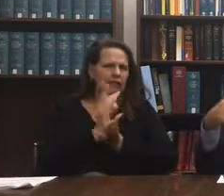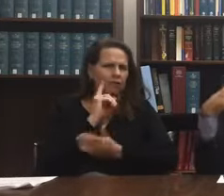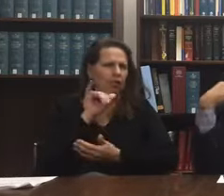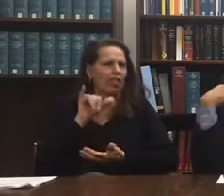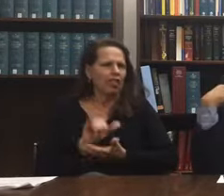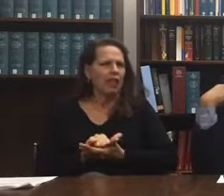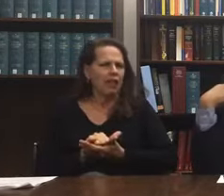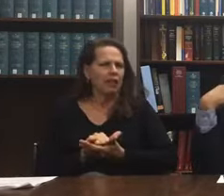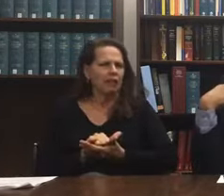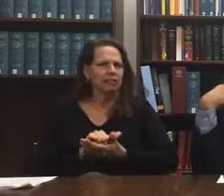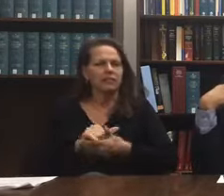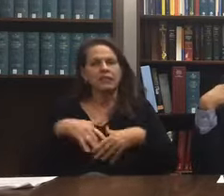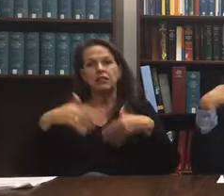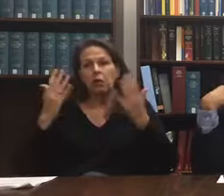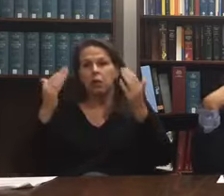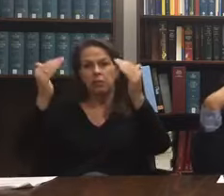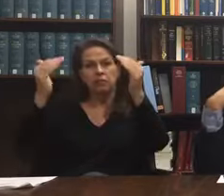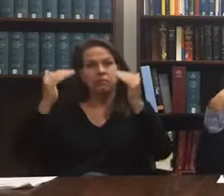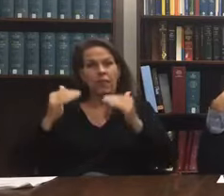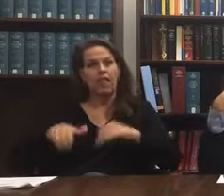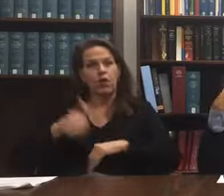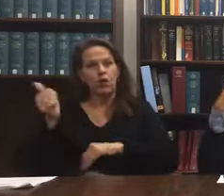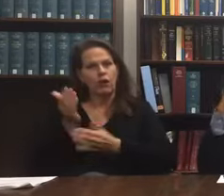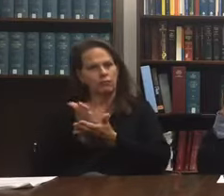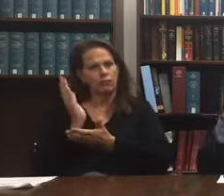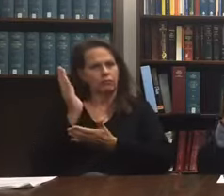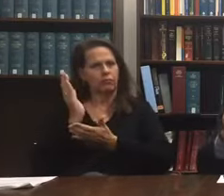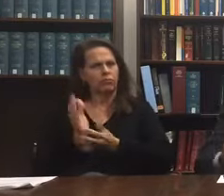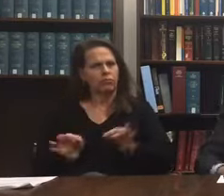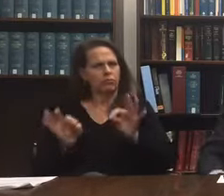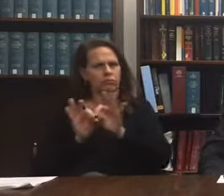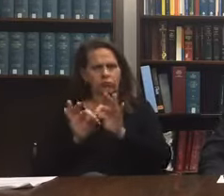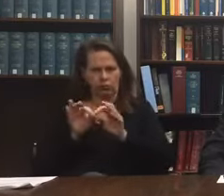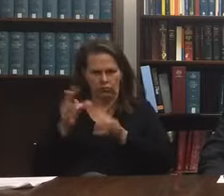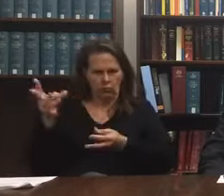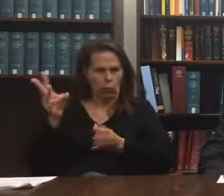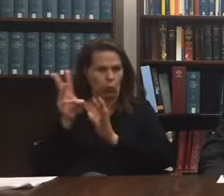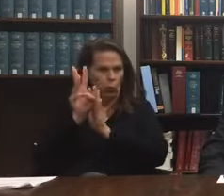some other important rights you have a right to bring witnesses to support your